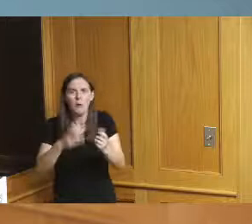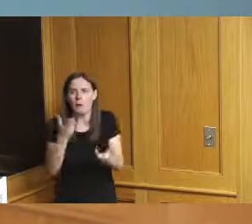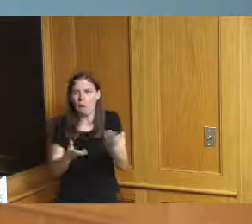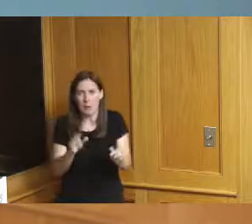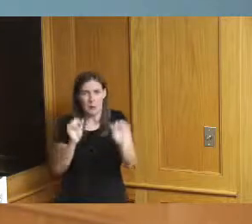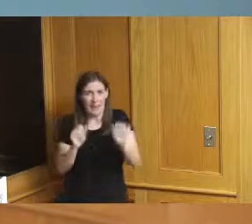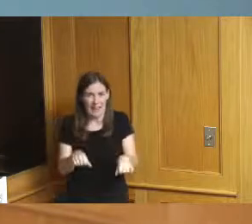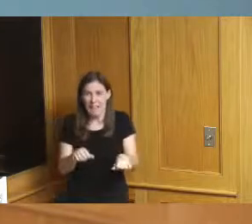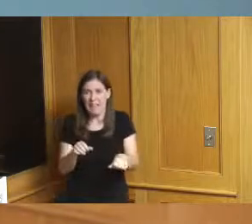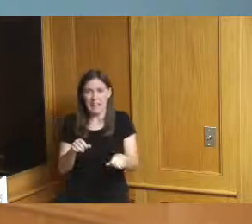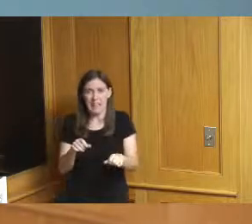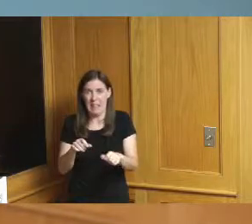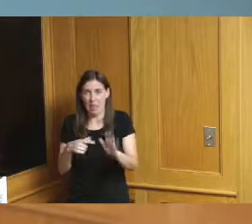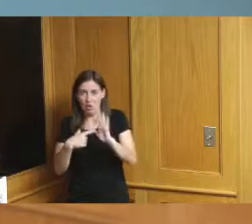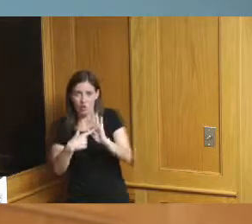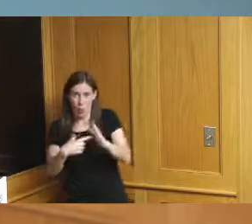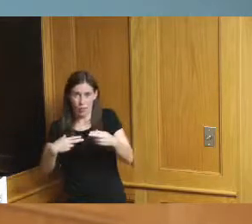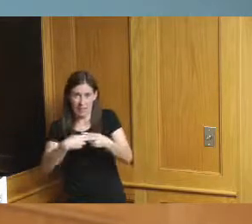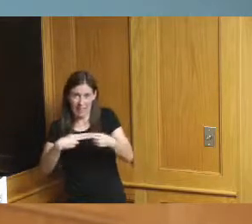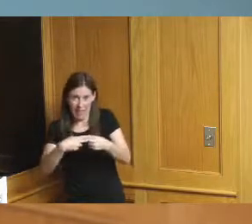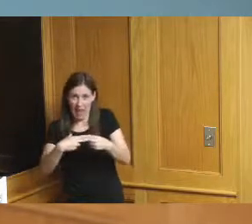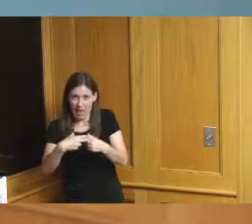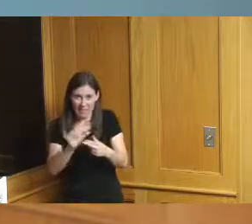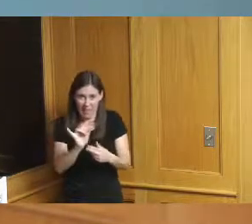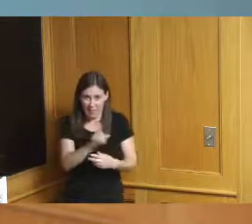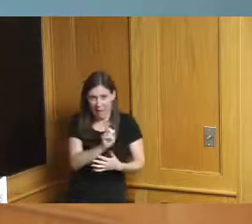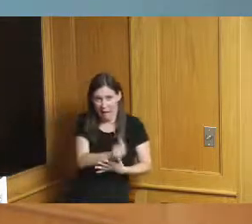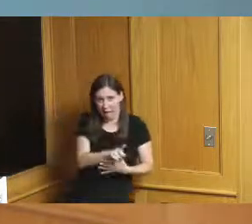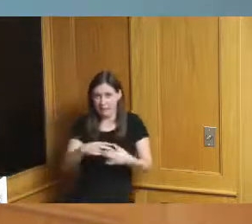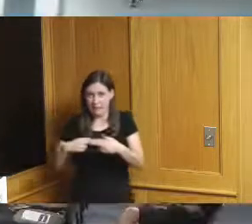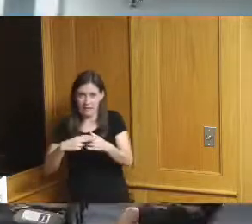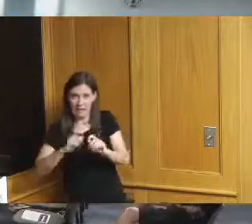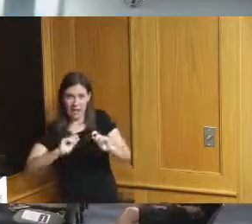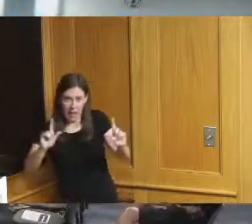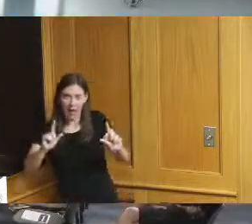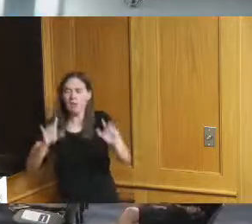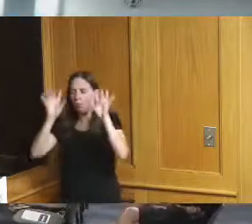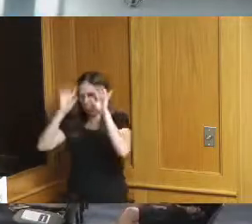go to the slide after each question might address it and i appreciate what you're saying because